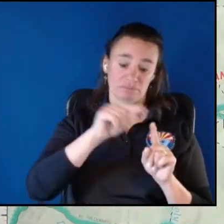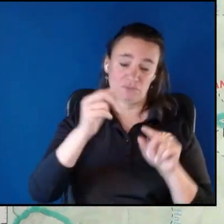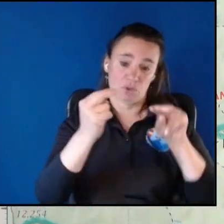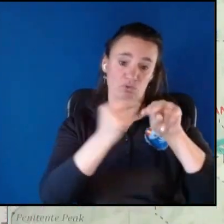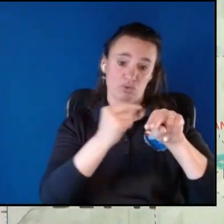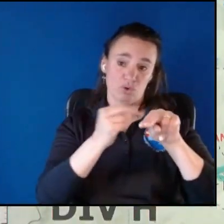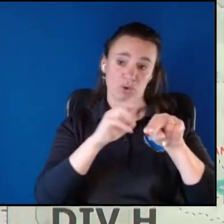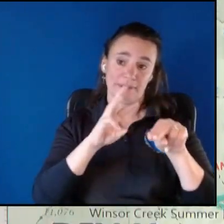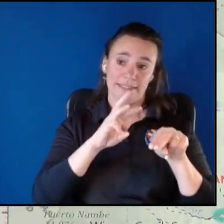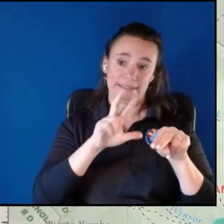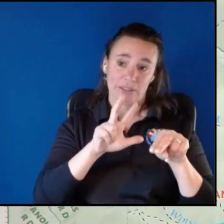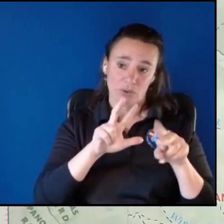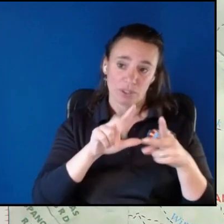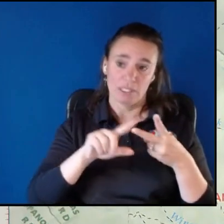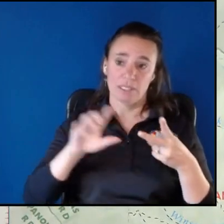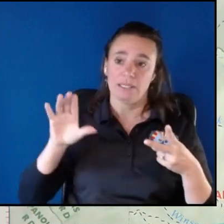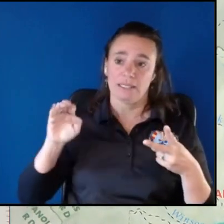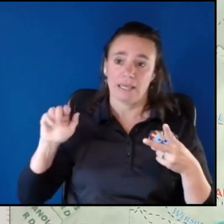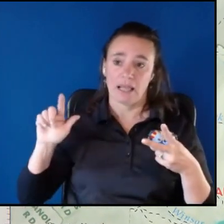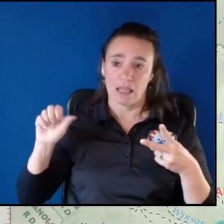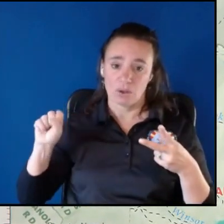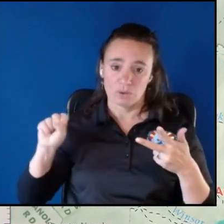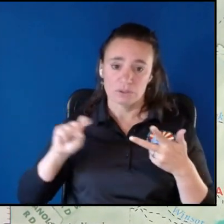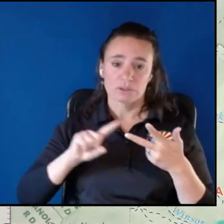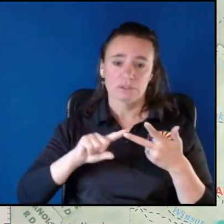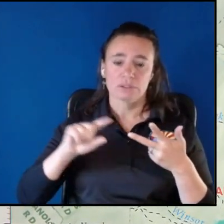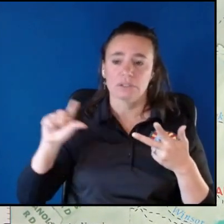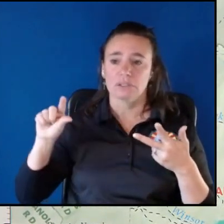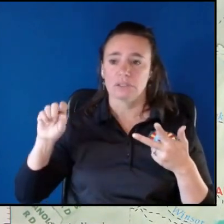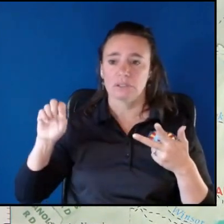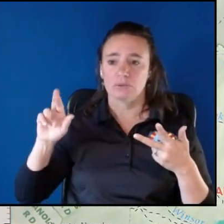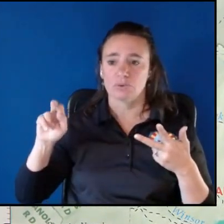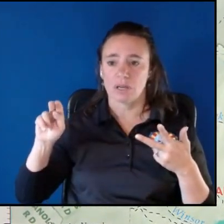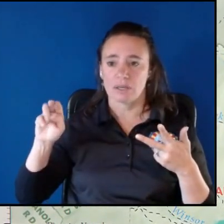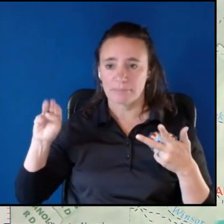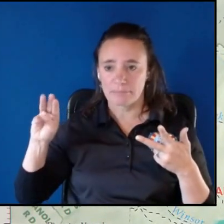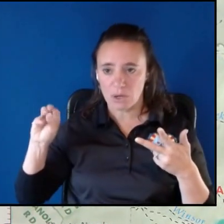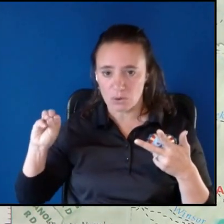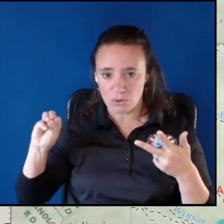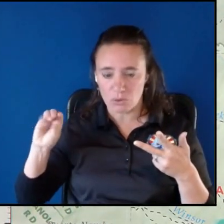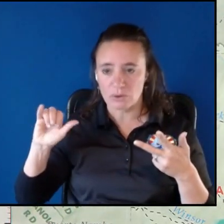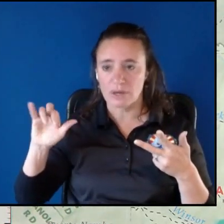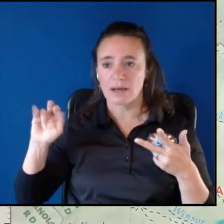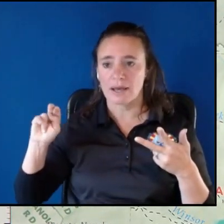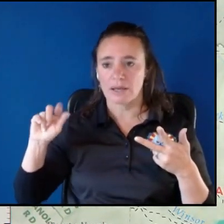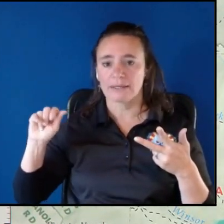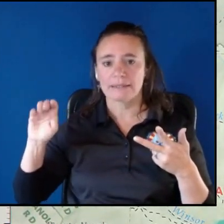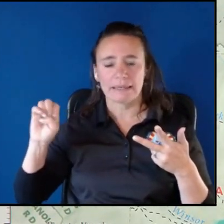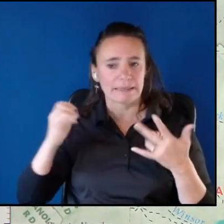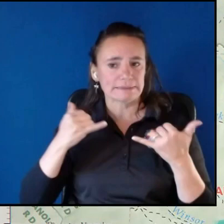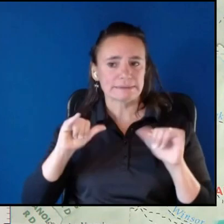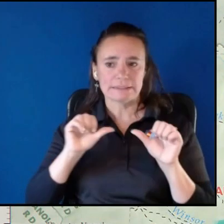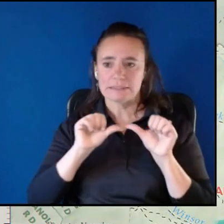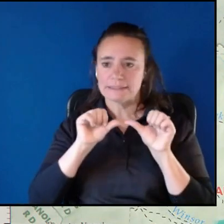Geronimo, Iron Gate Trailhead here, that work is still continuing they're still continuing to strengthen